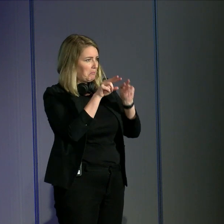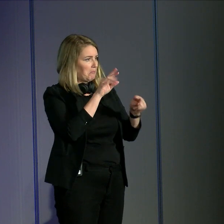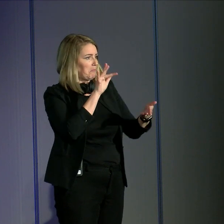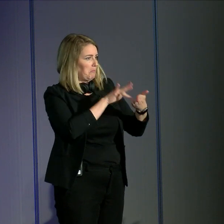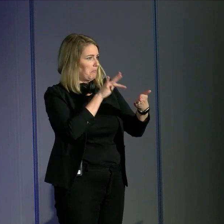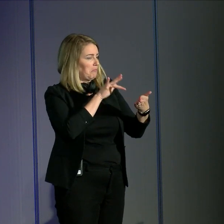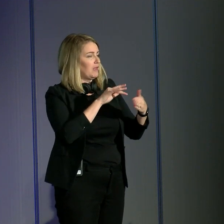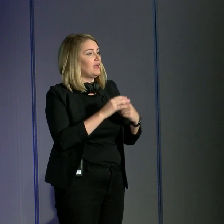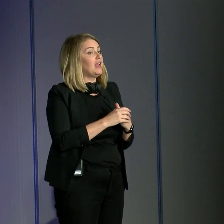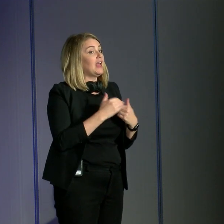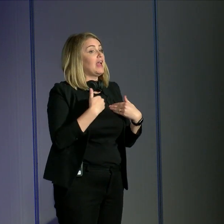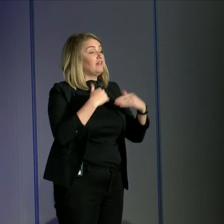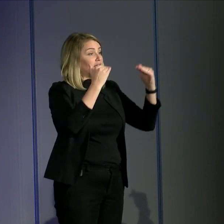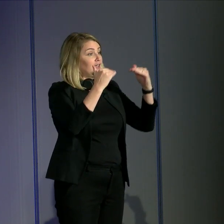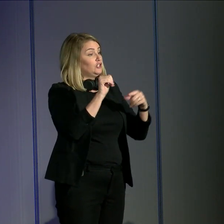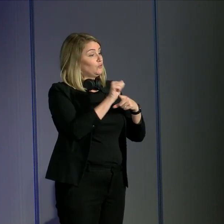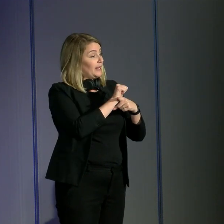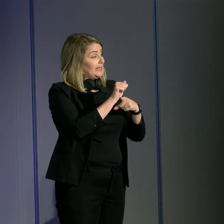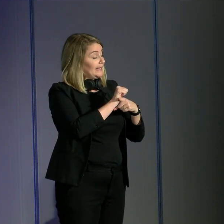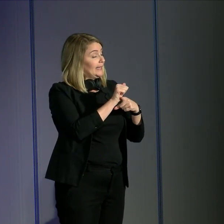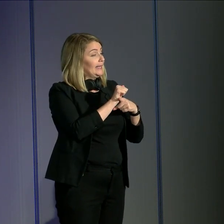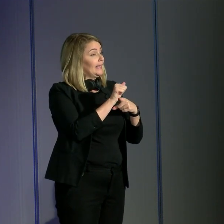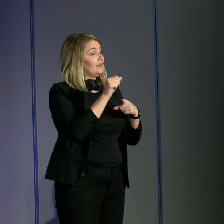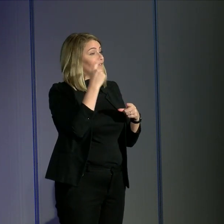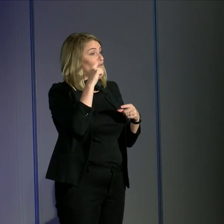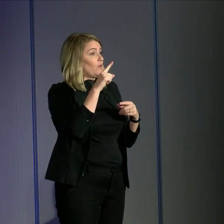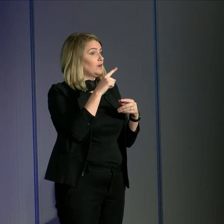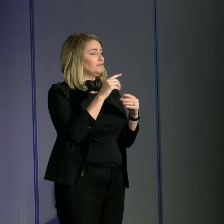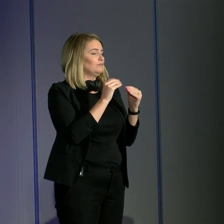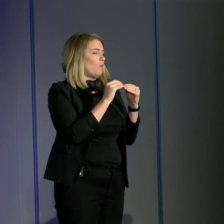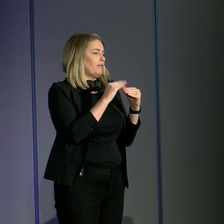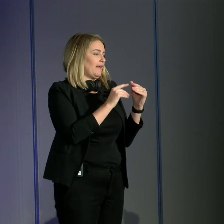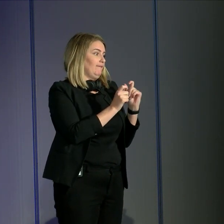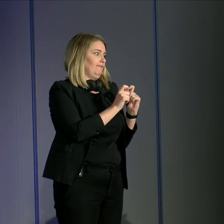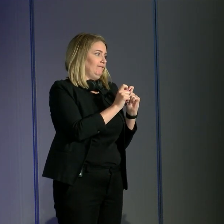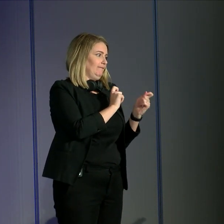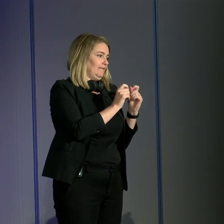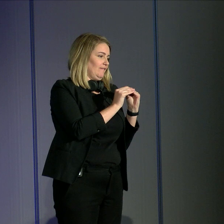We have training for going imprisoned fixing things to actually embedding the skills and